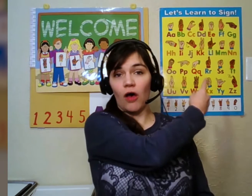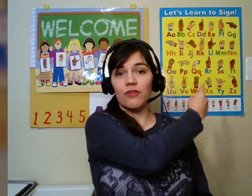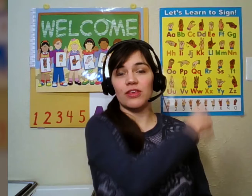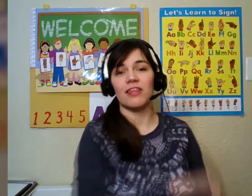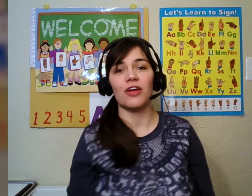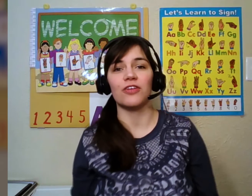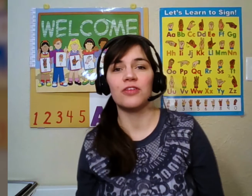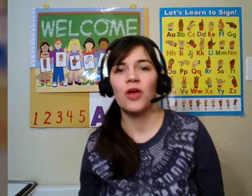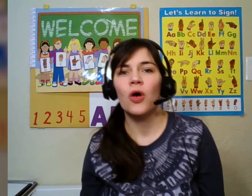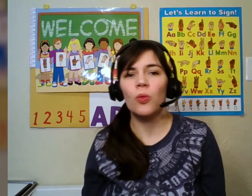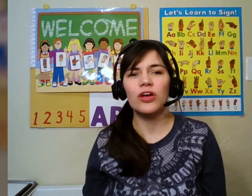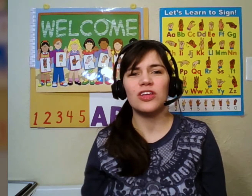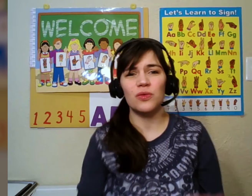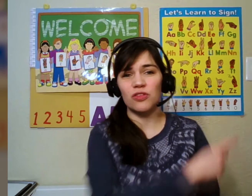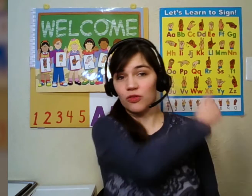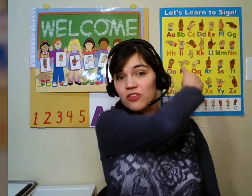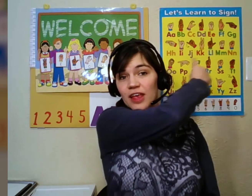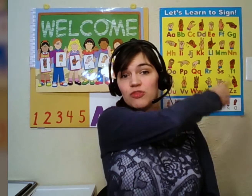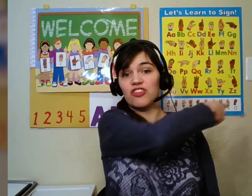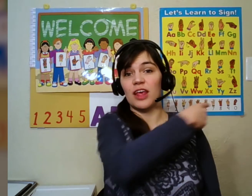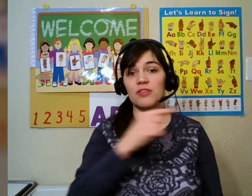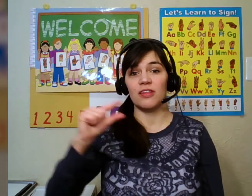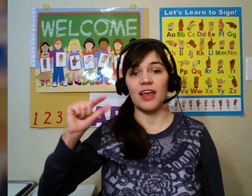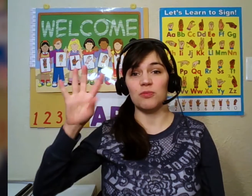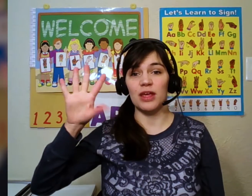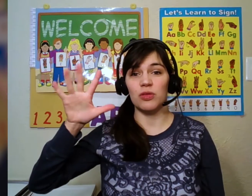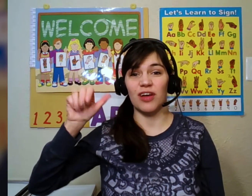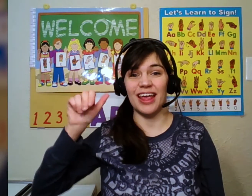all of these letters, we're gonna use those same shapes that you make with